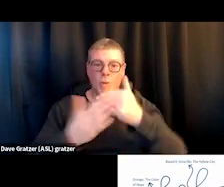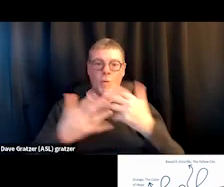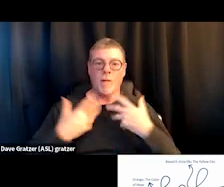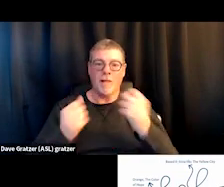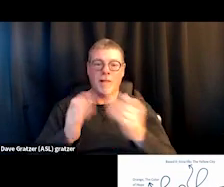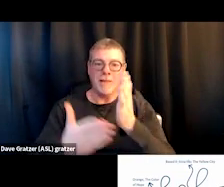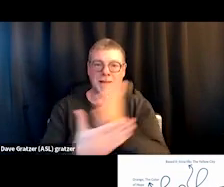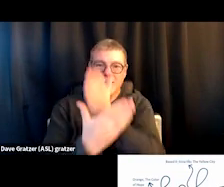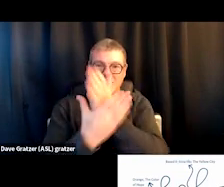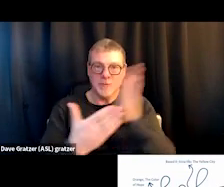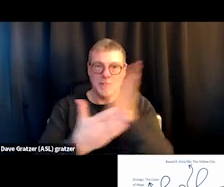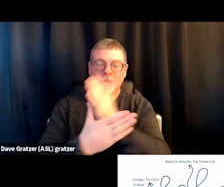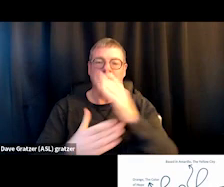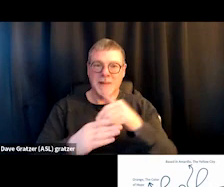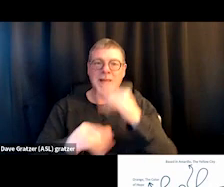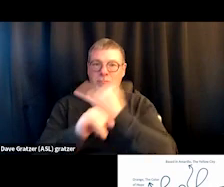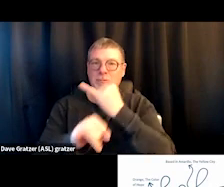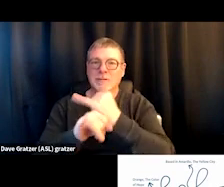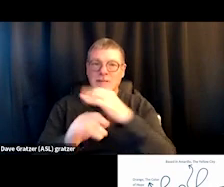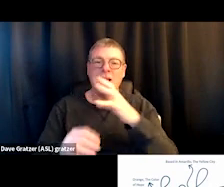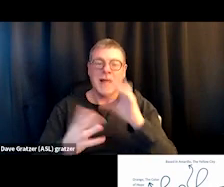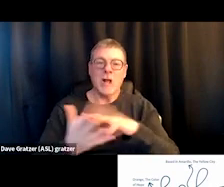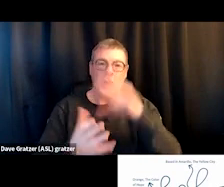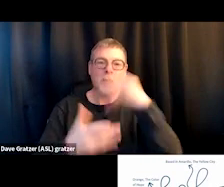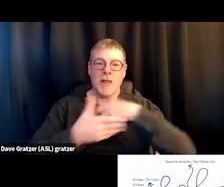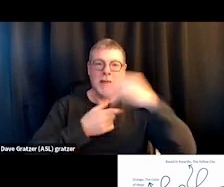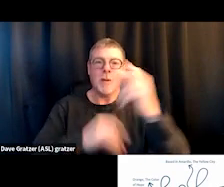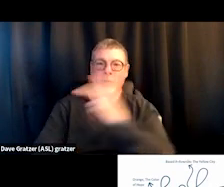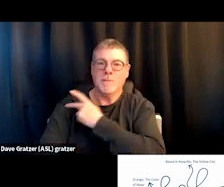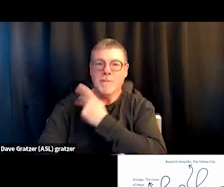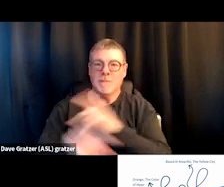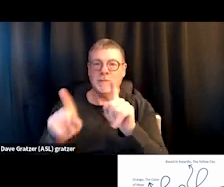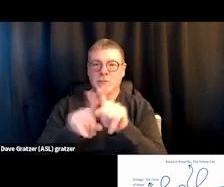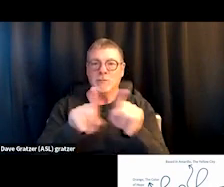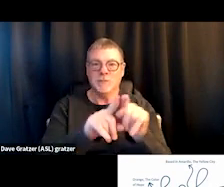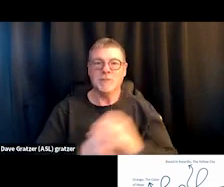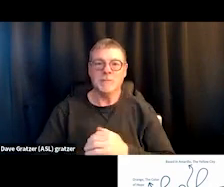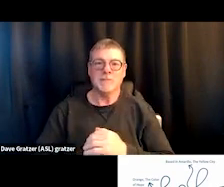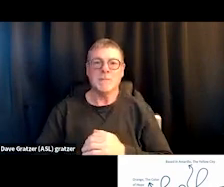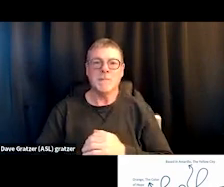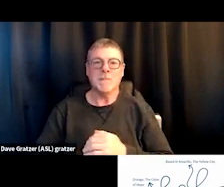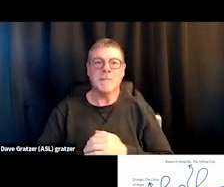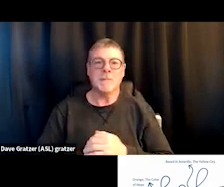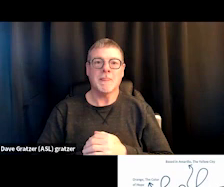in a residential setting and working also in our outpatient setting as well. If you take a look at the next slide,